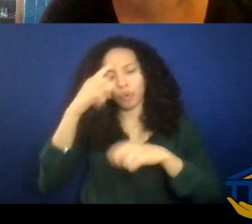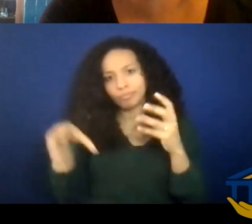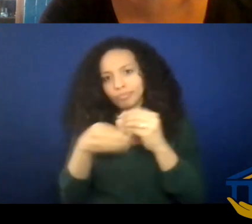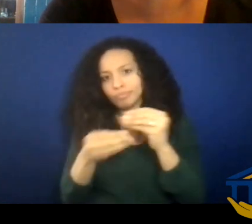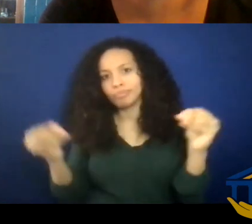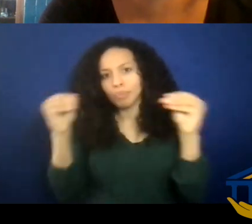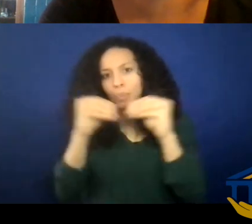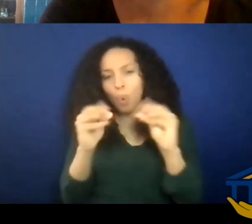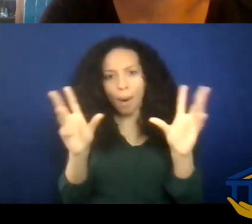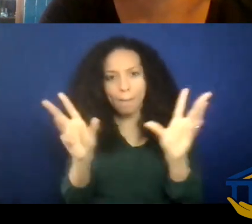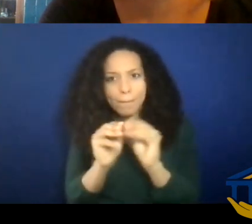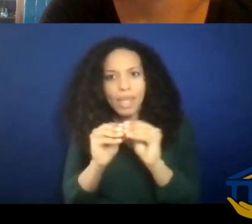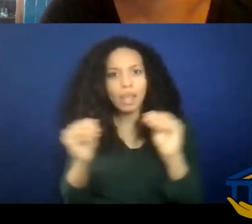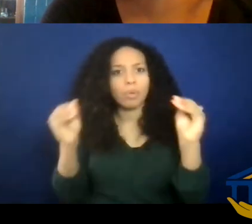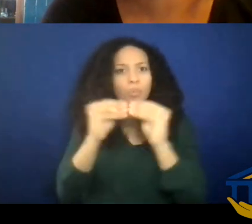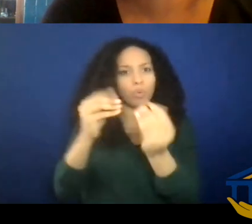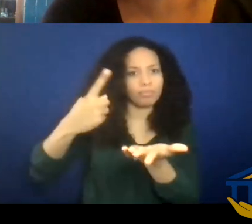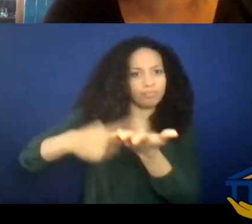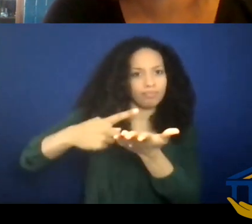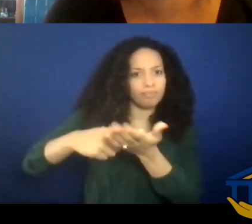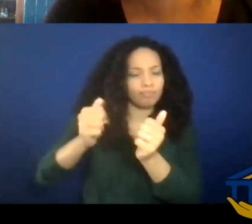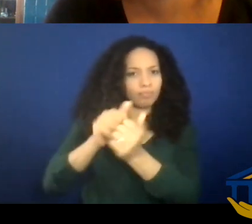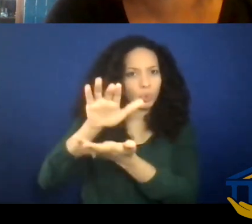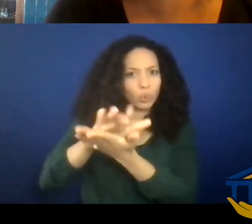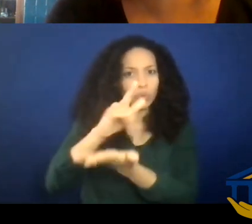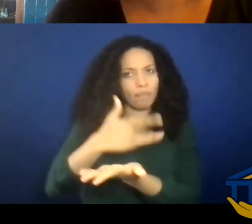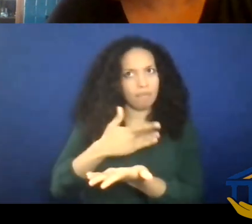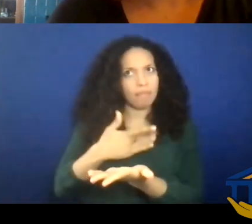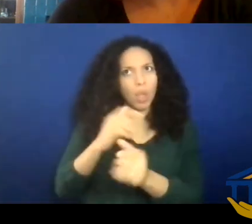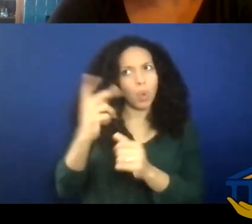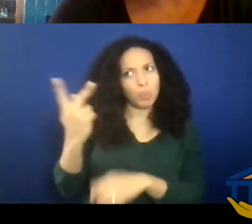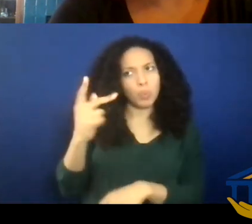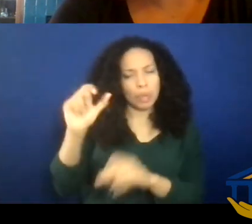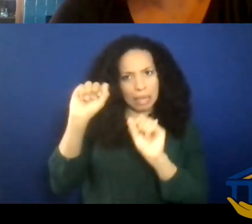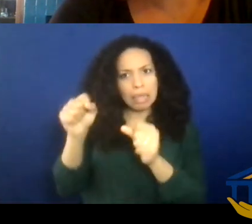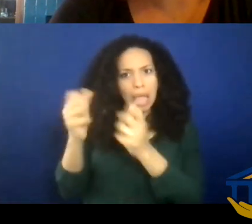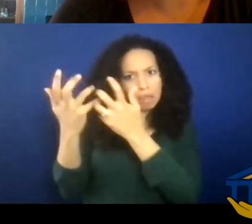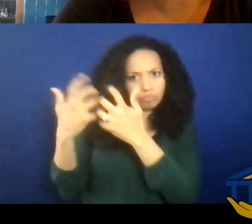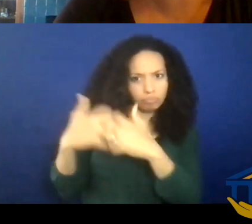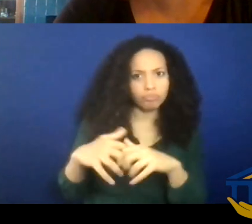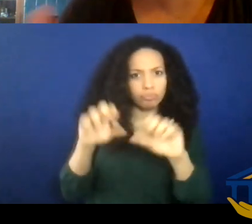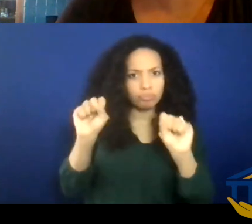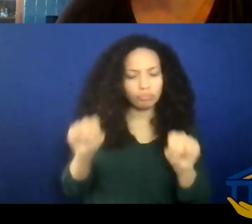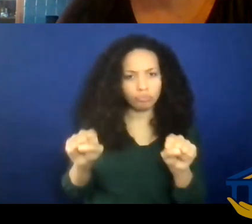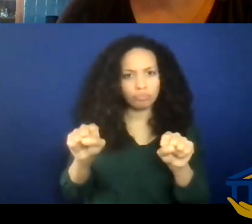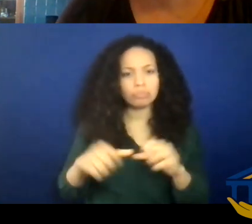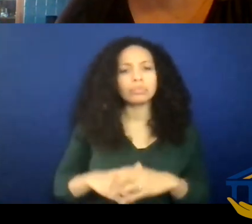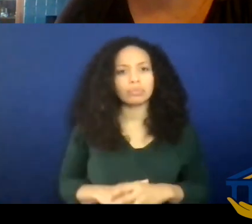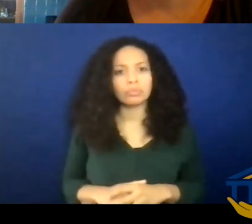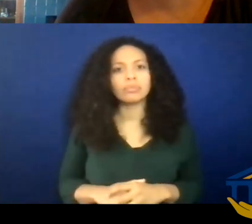your school, if you think it can be worked out informally. But these are additional steps where